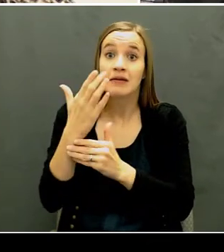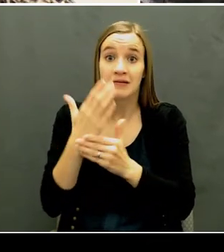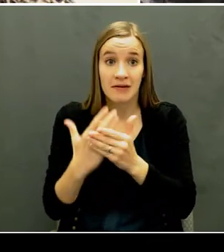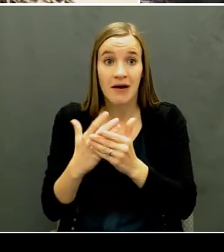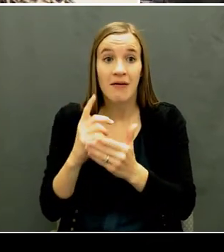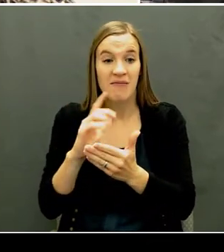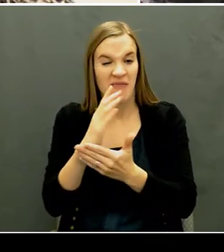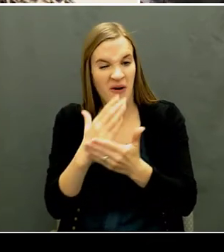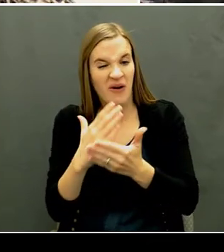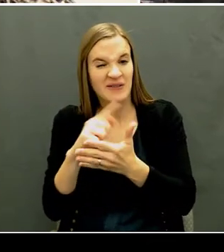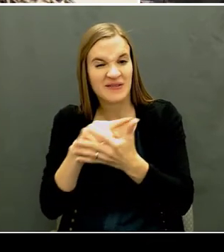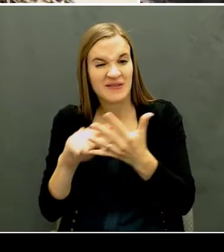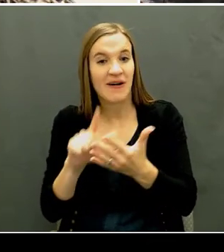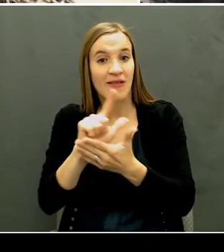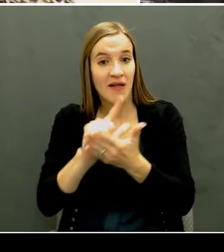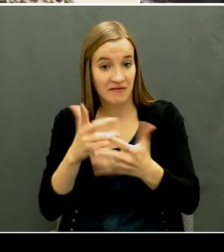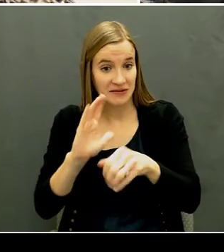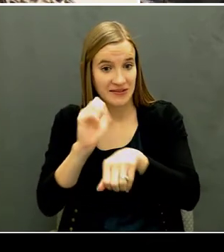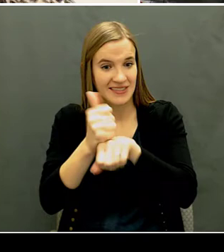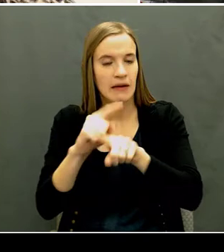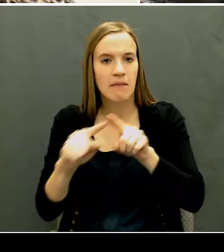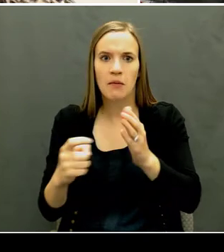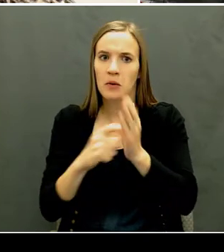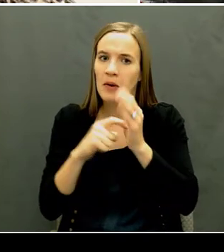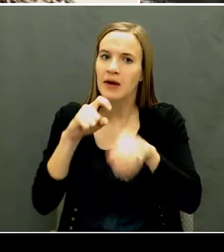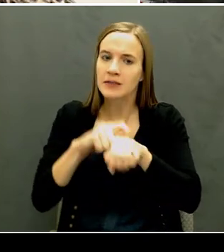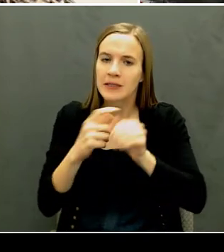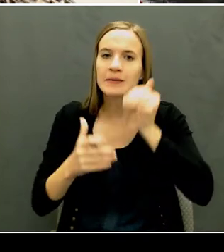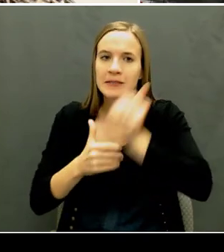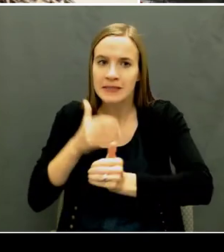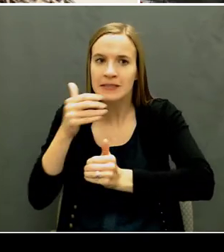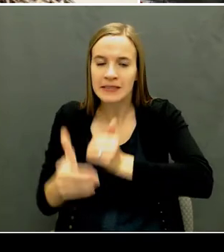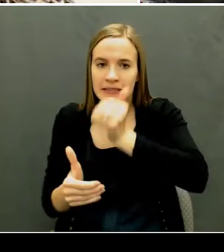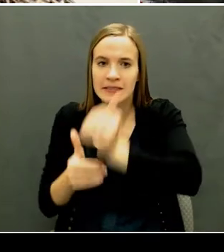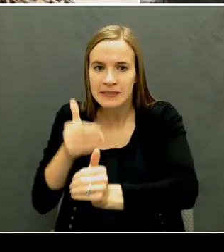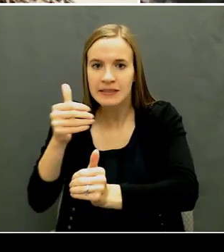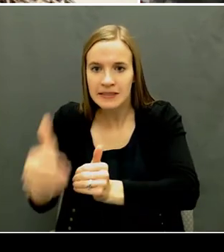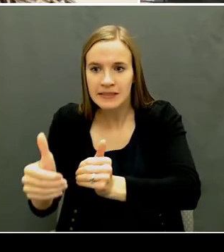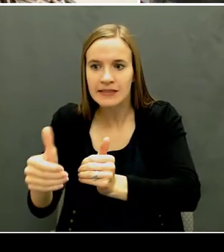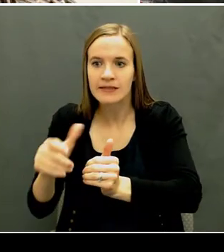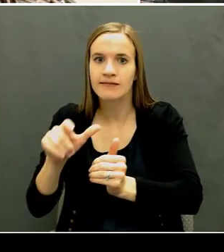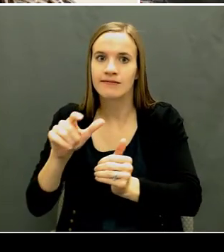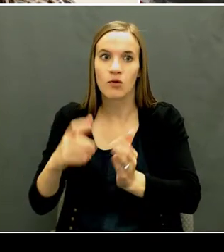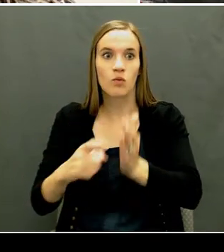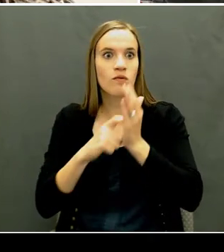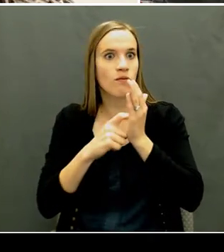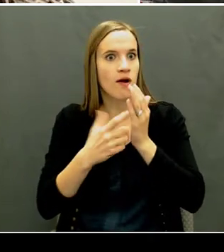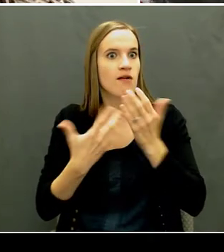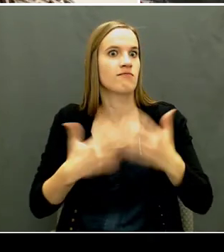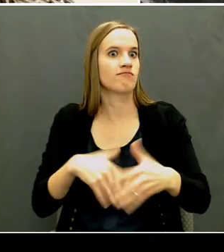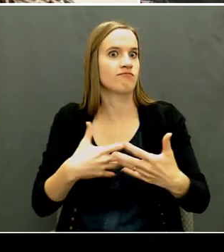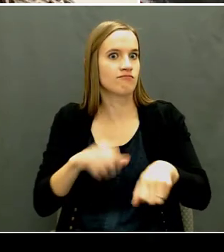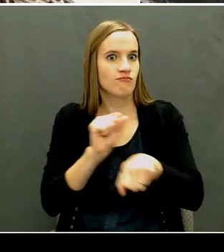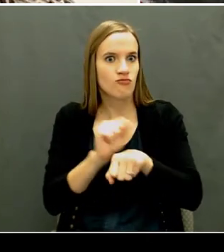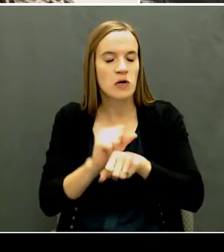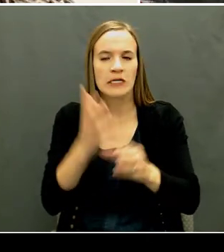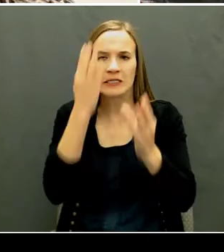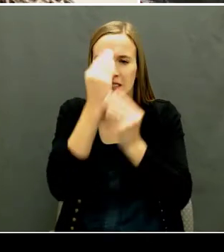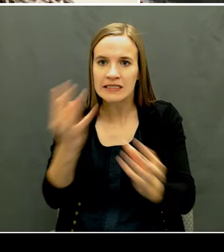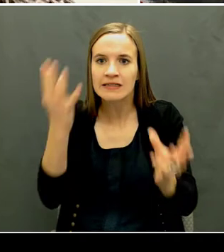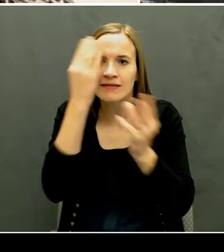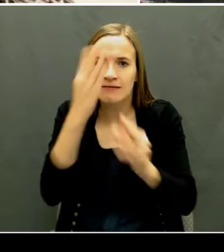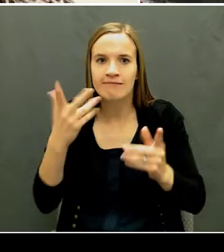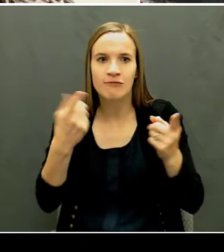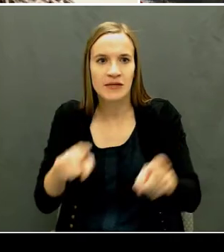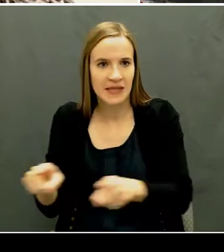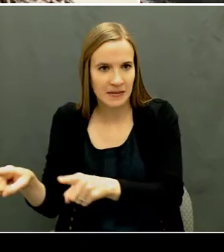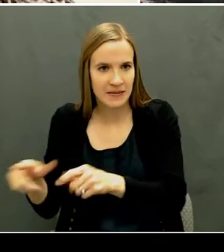required a lot of work to let people know what was happening. And so out of that Spokane workshop or